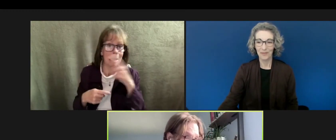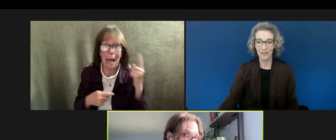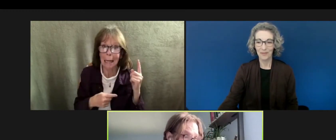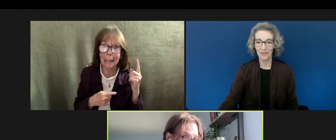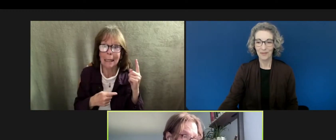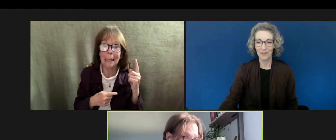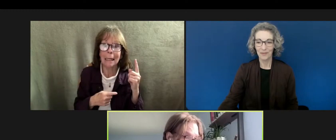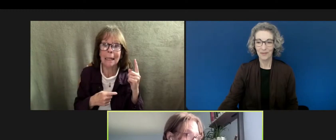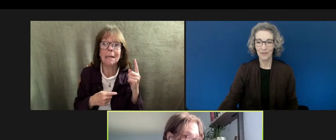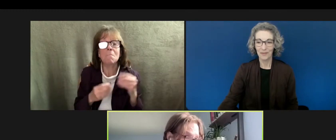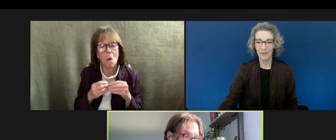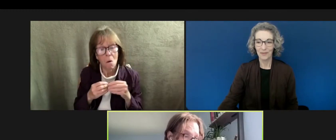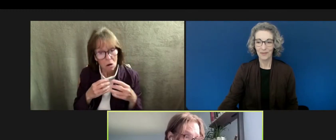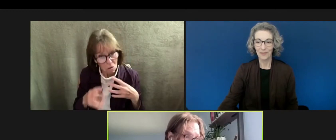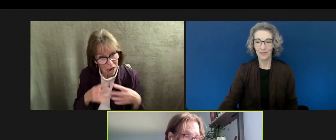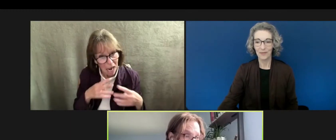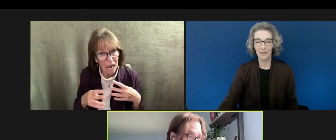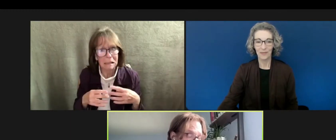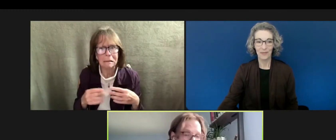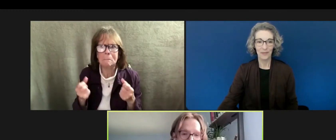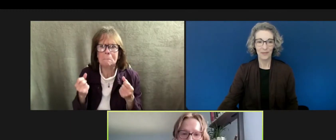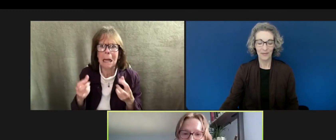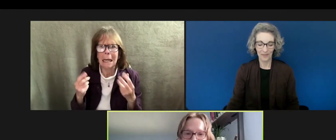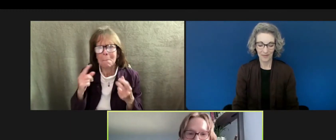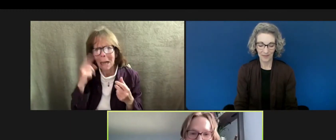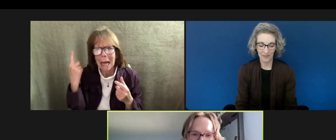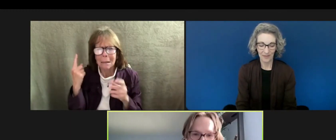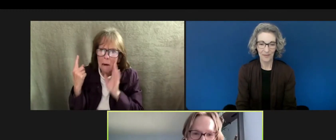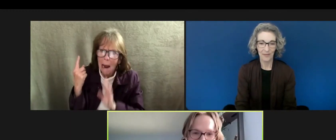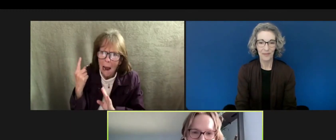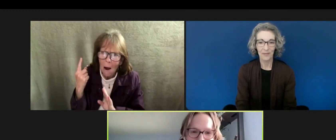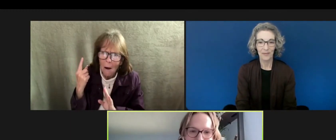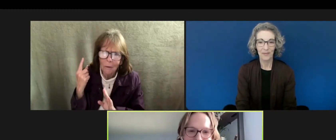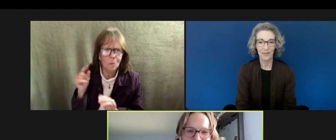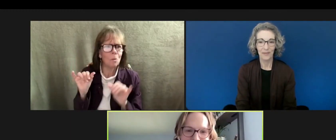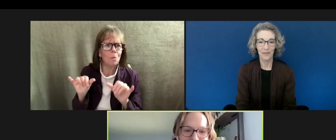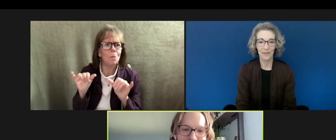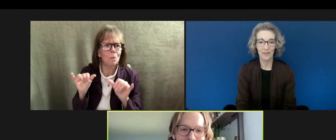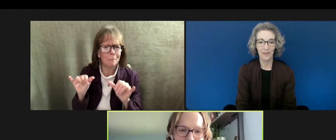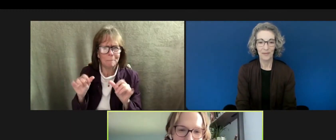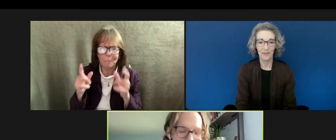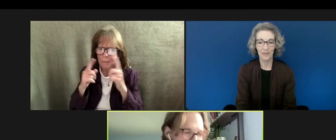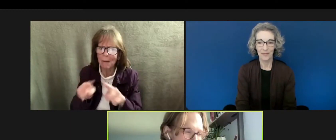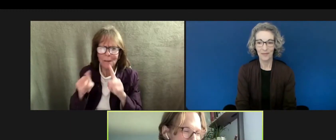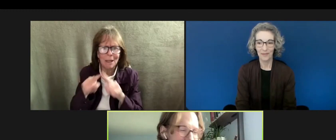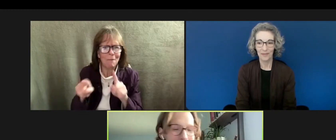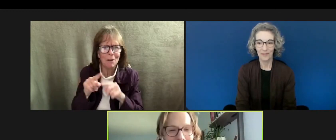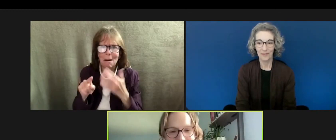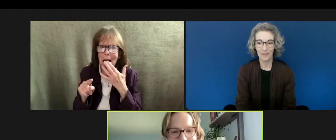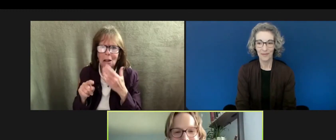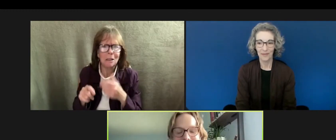Gray, we've got multiple blacks, brown. Yes, all these colors, wonderful! Wonderful!